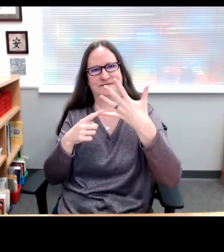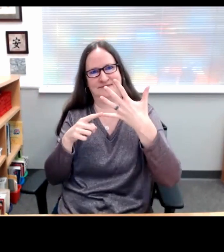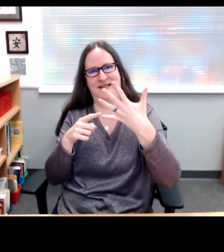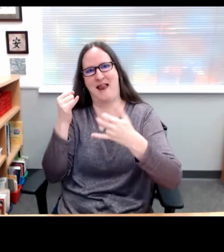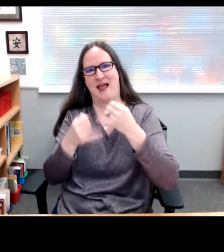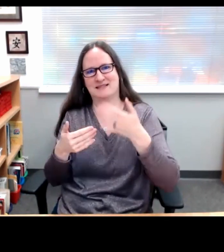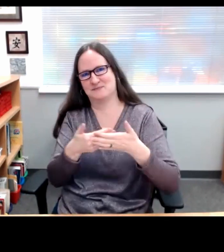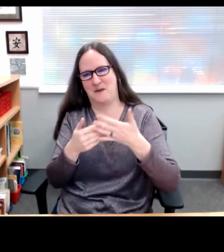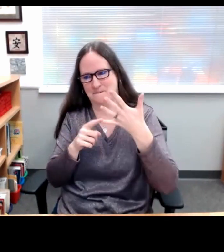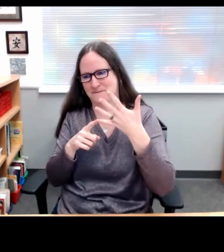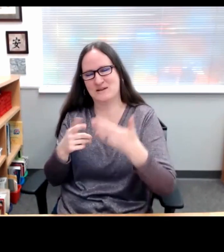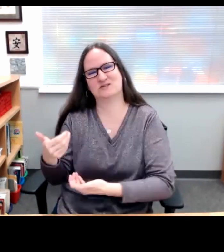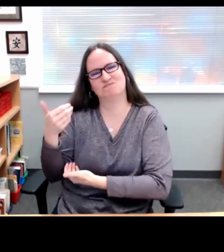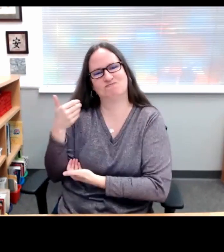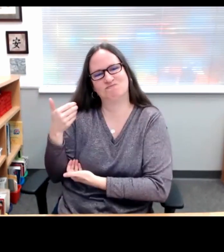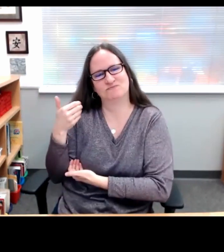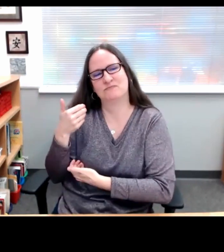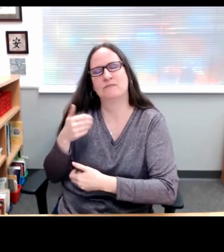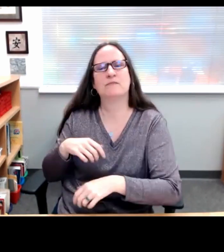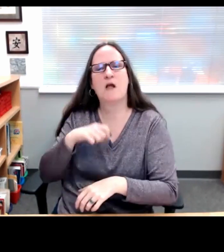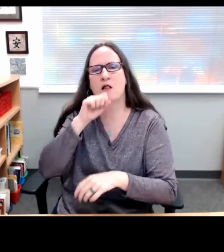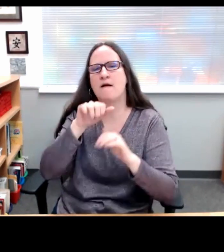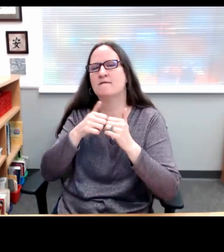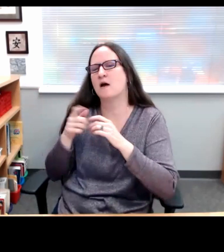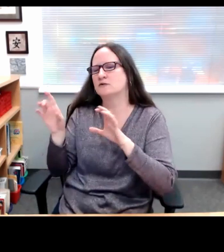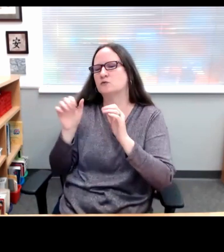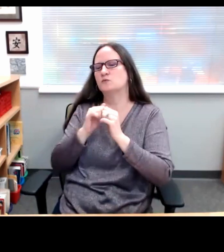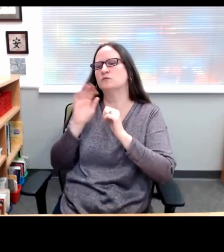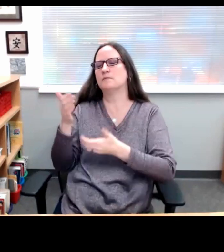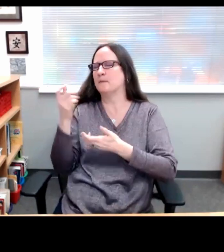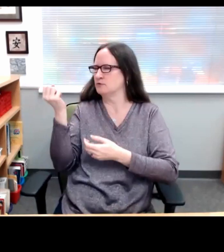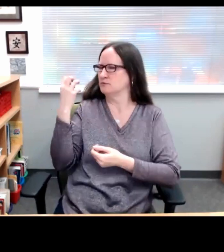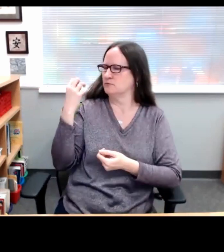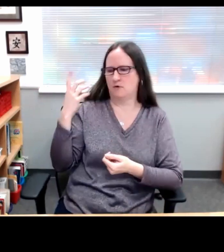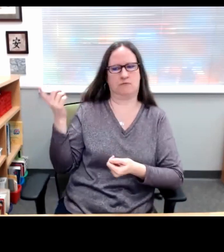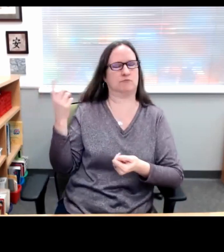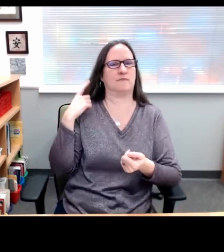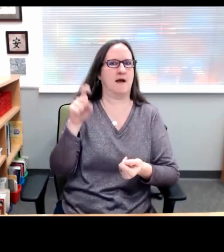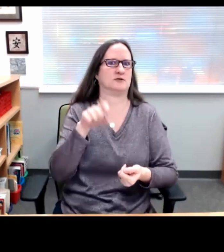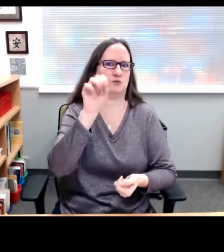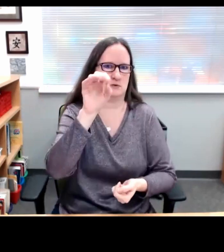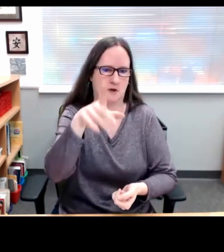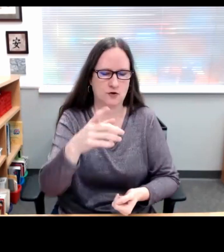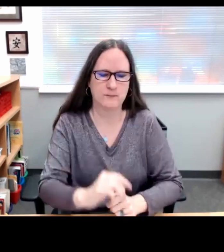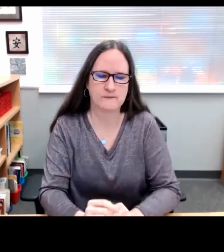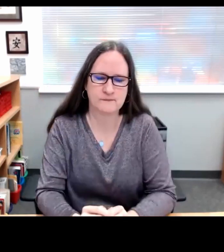a baby, which is her fifth and last child. I love watching how she is with her baby